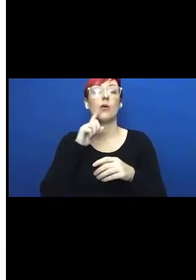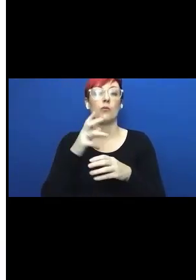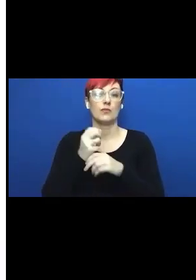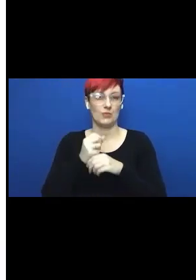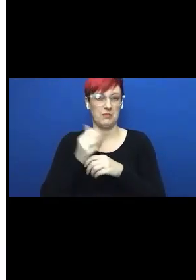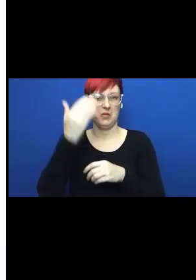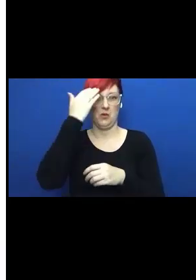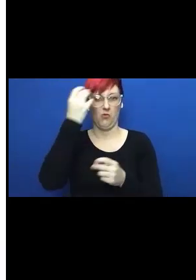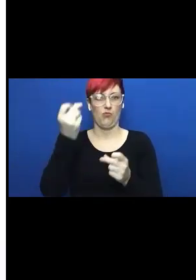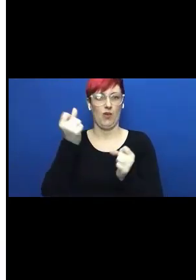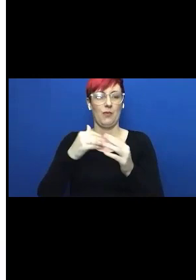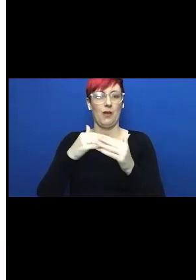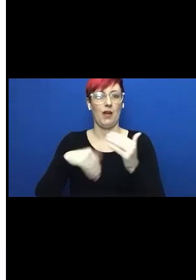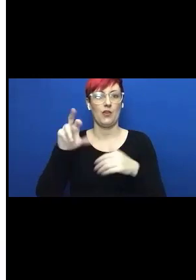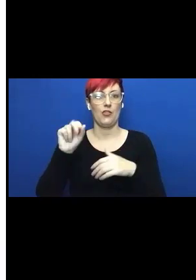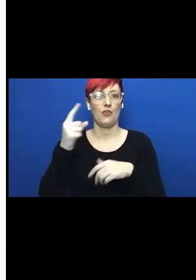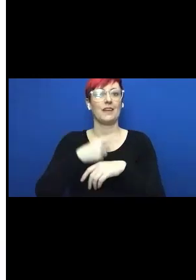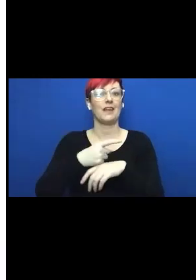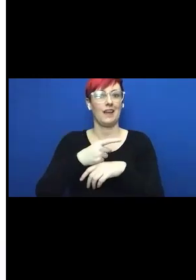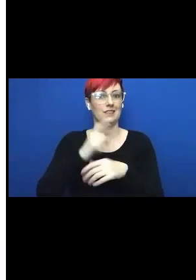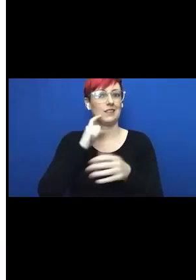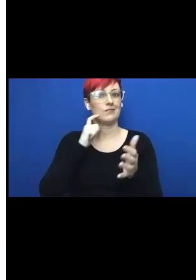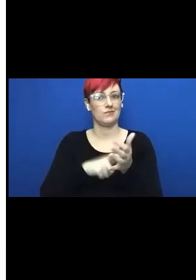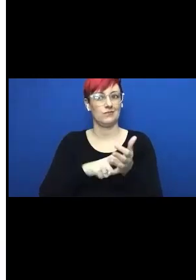and it's under the other support collection.